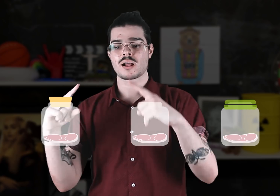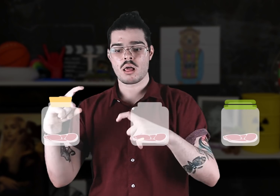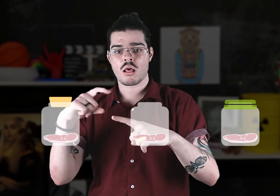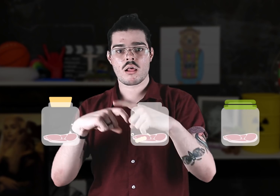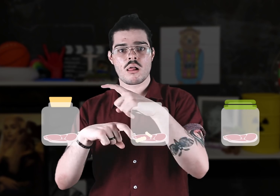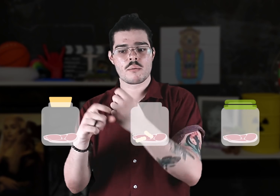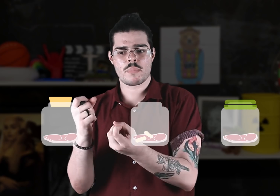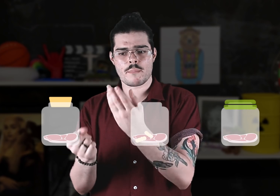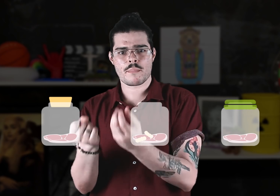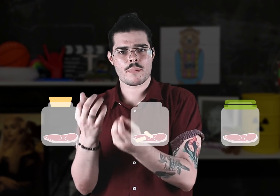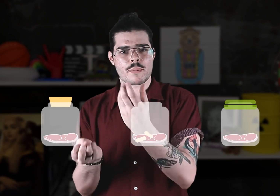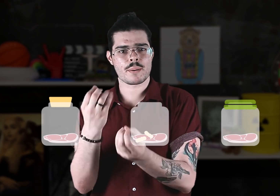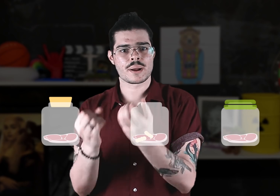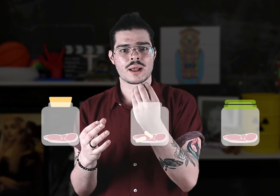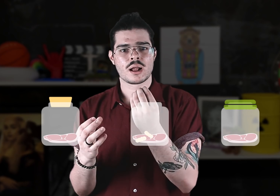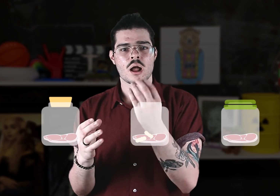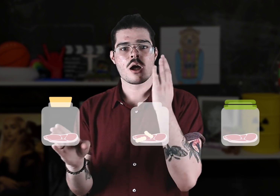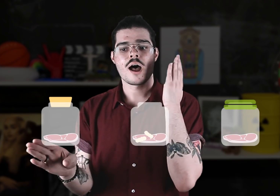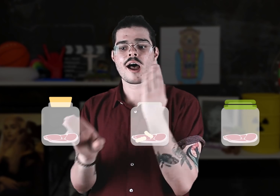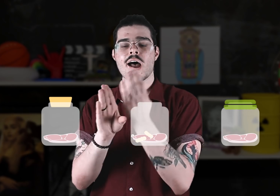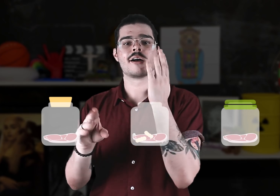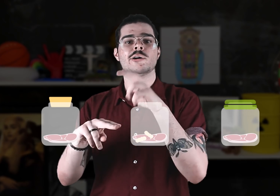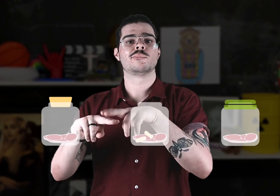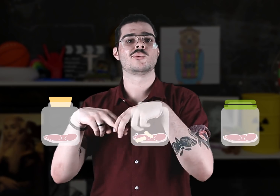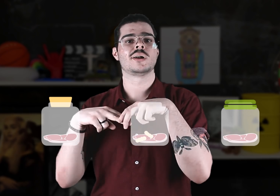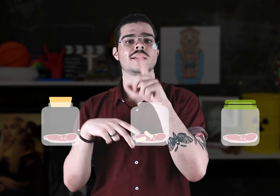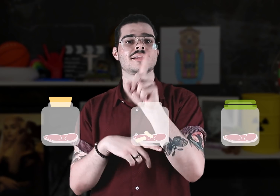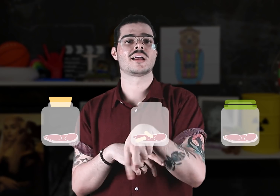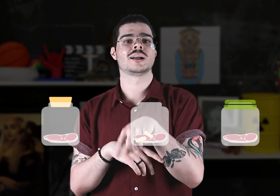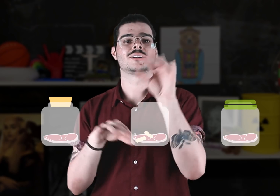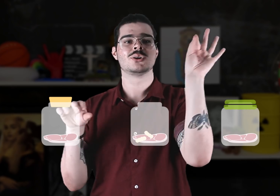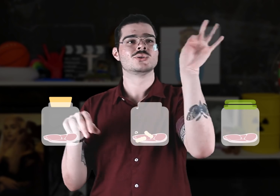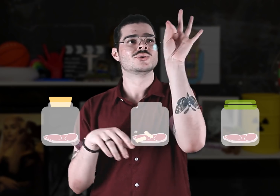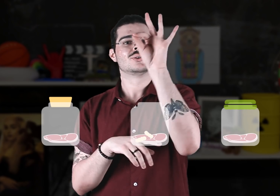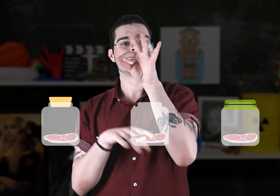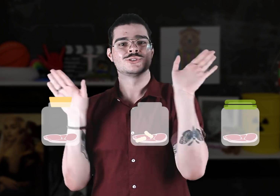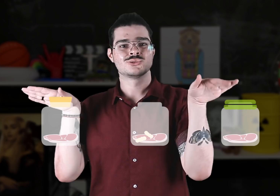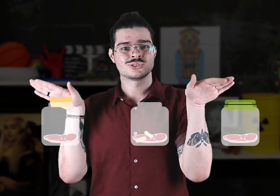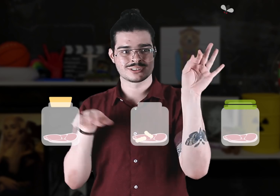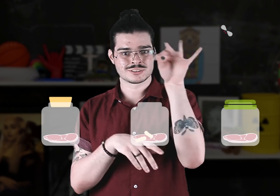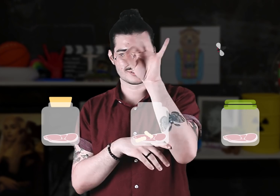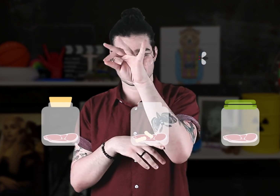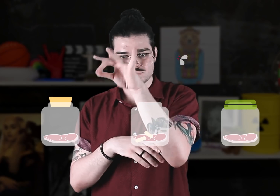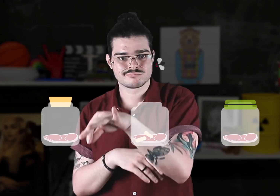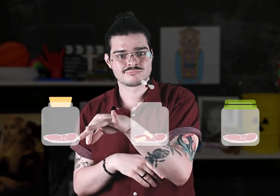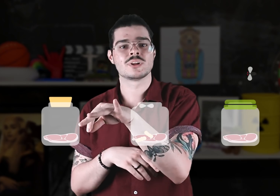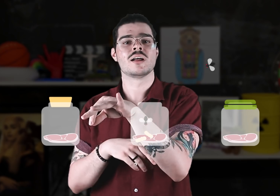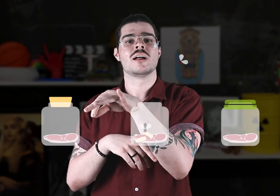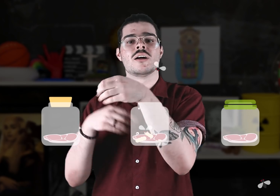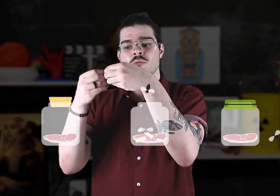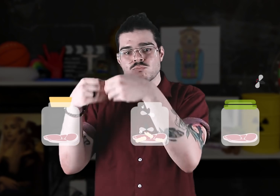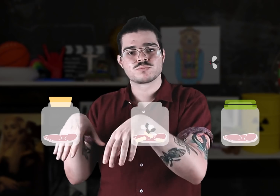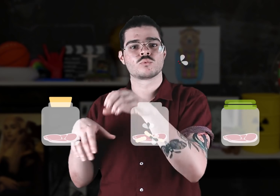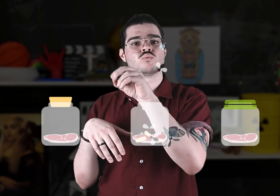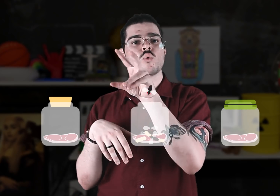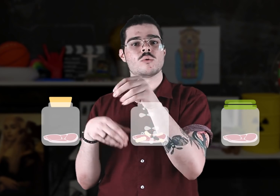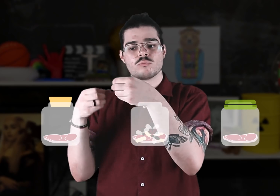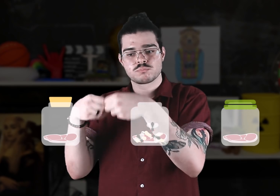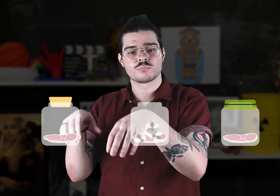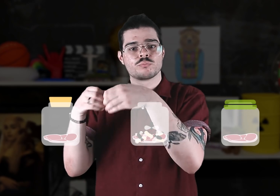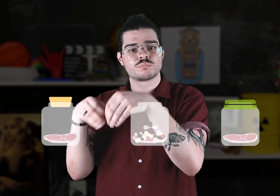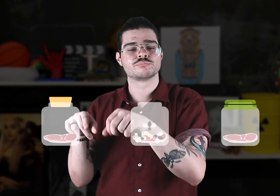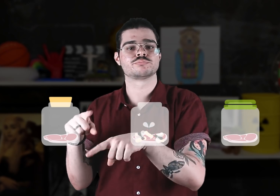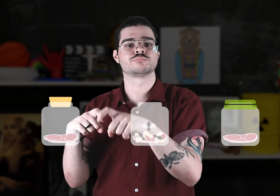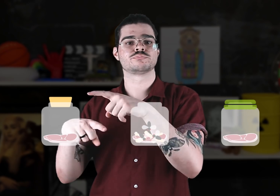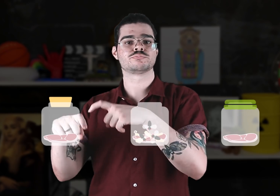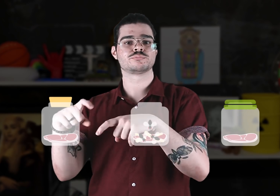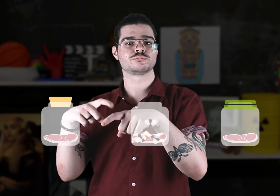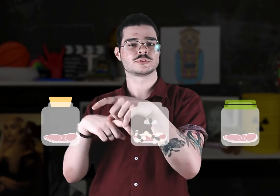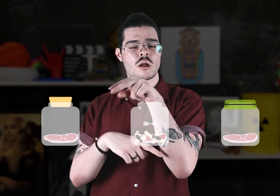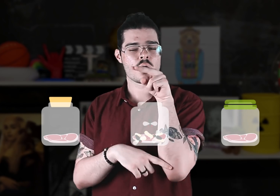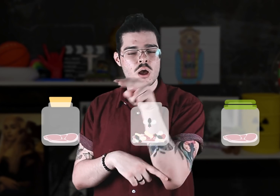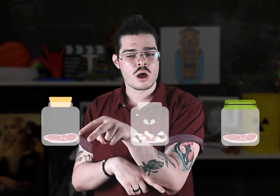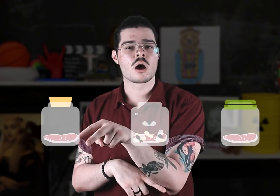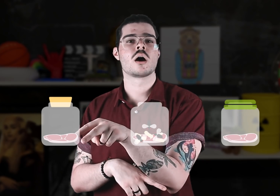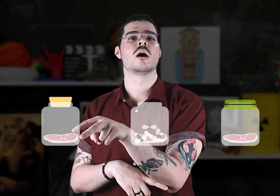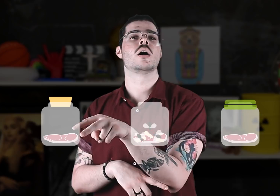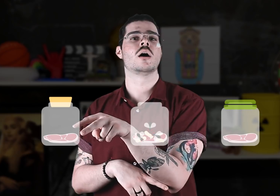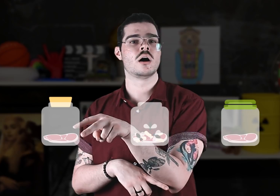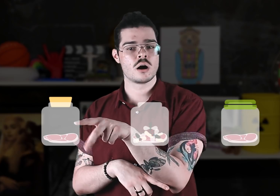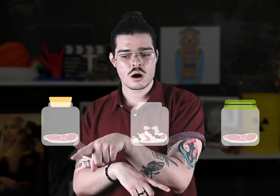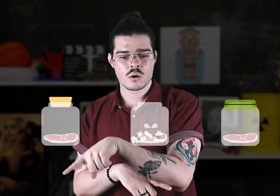contained larvae, probably hatched from eggs laid by flies.